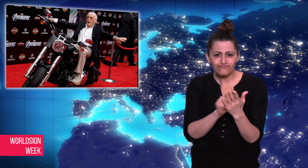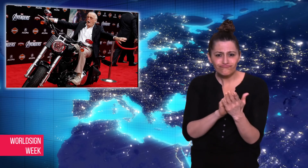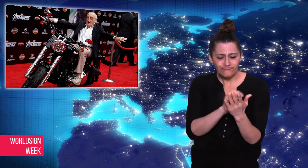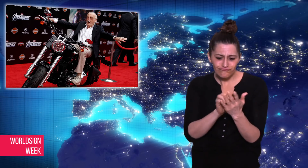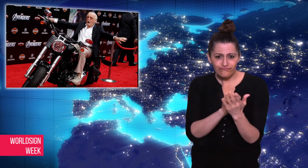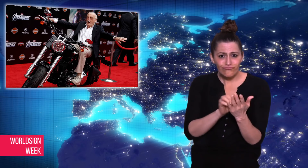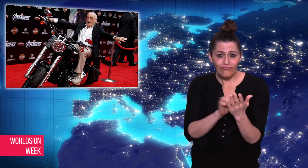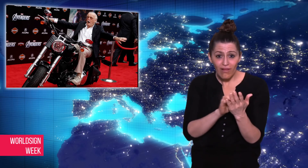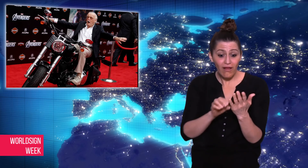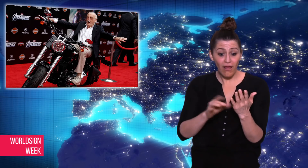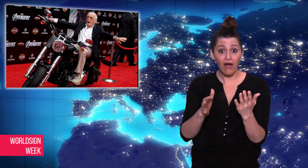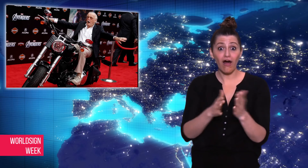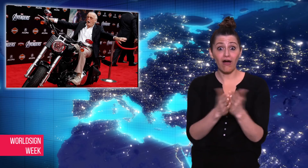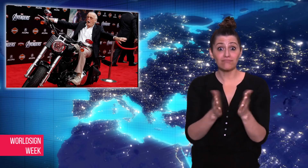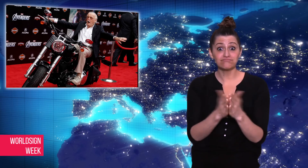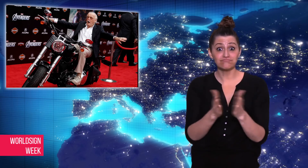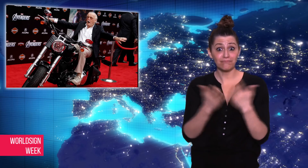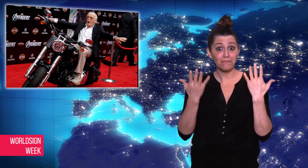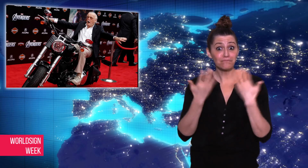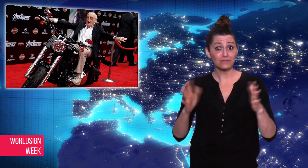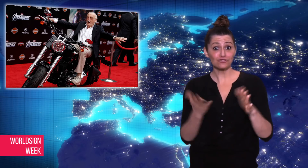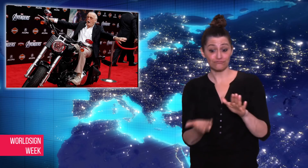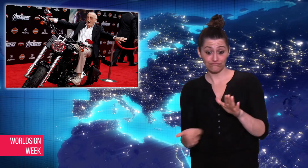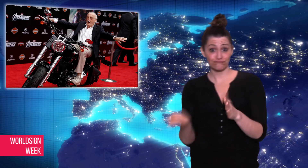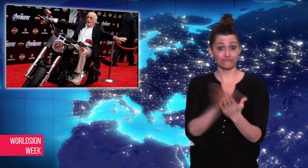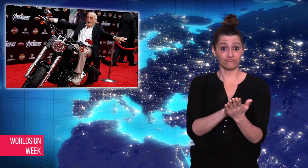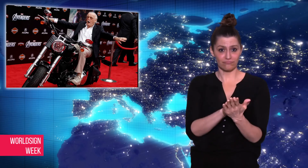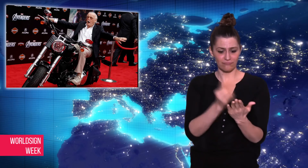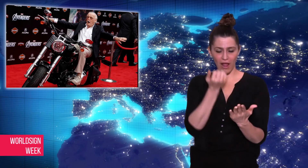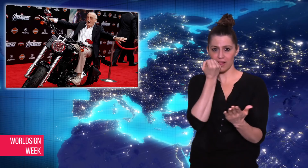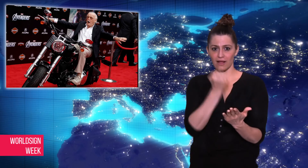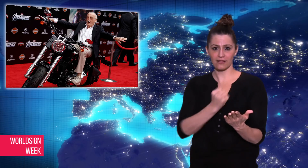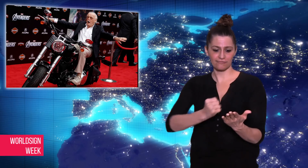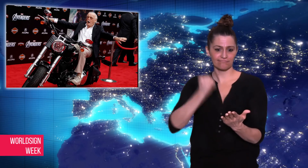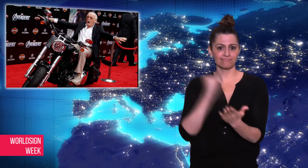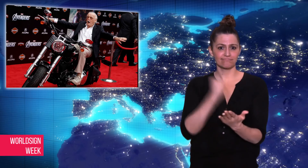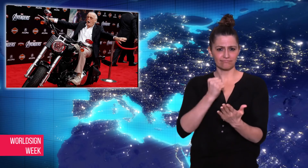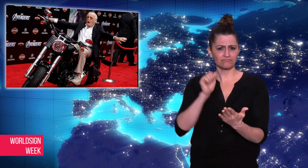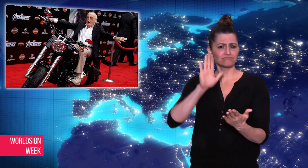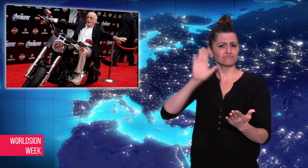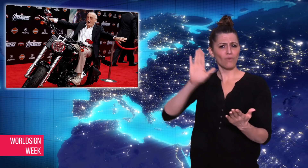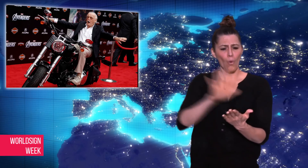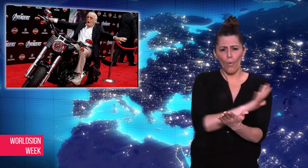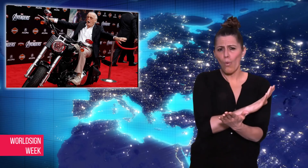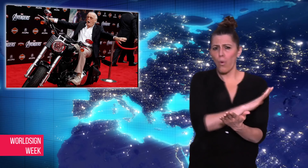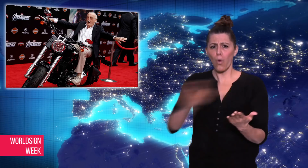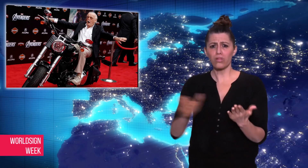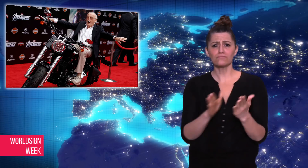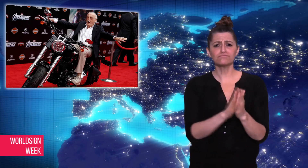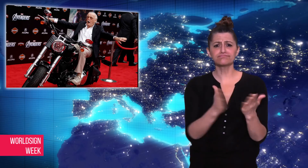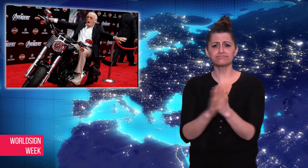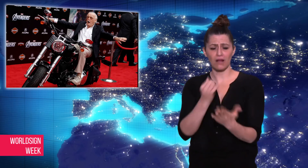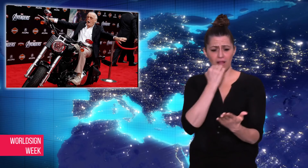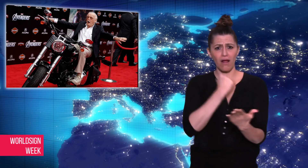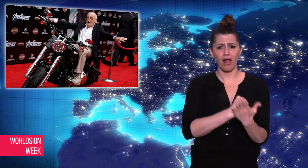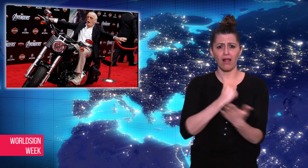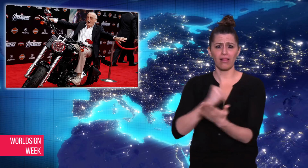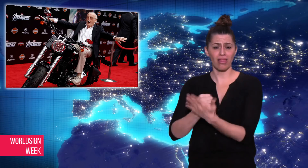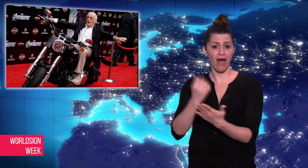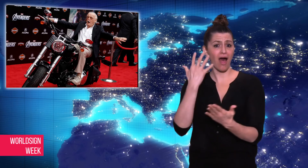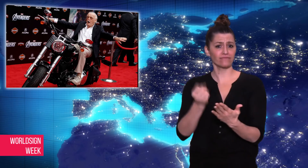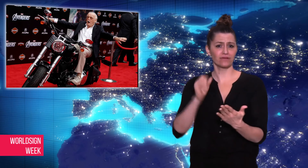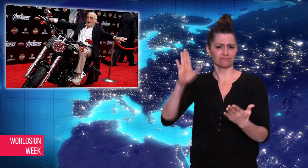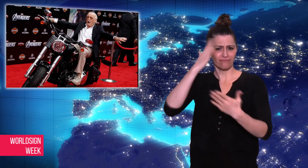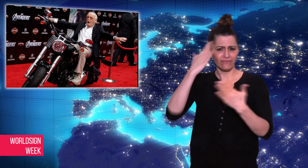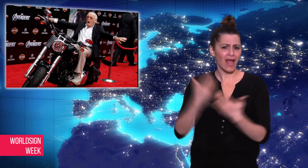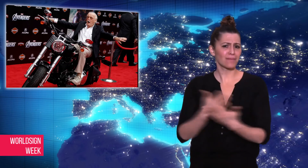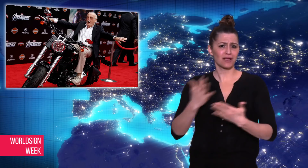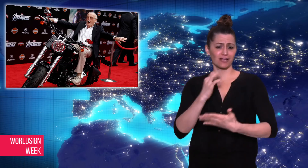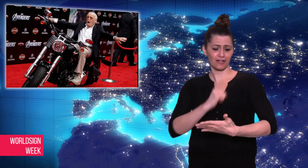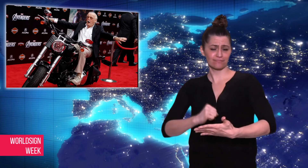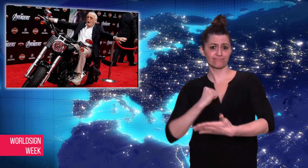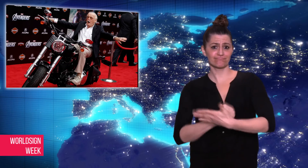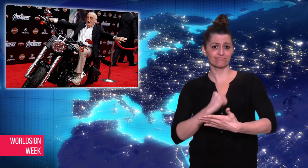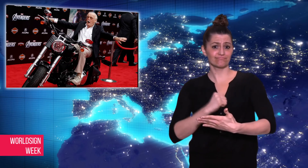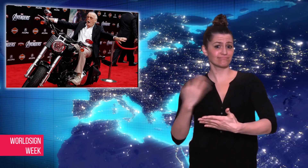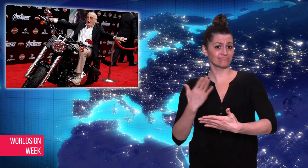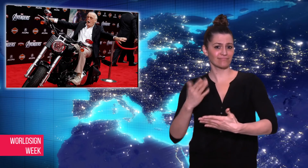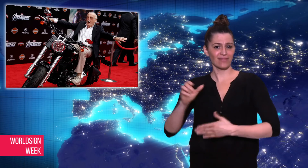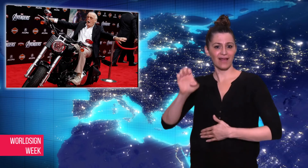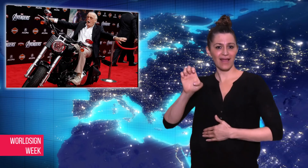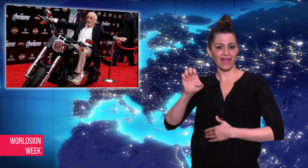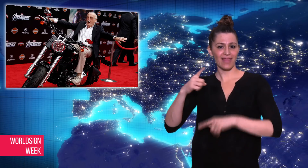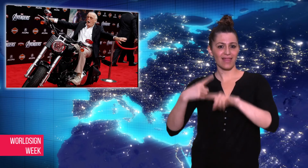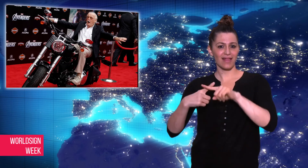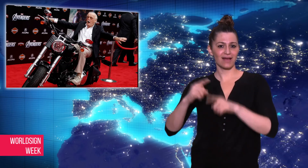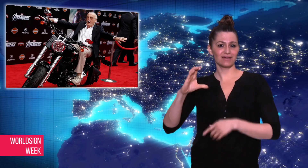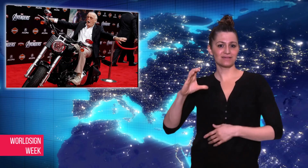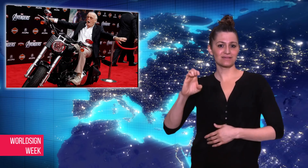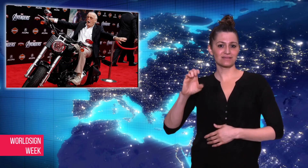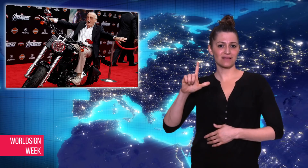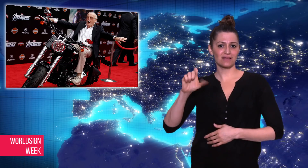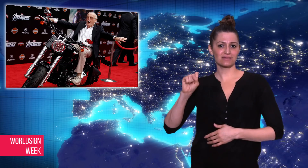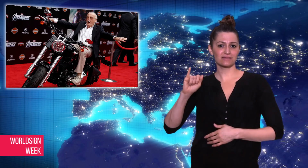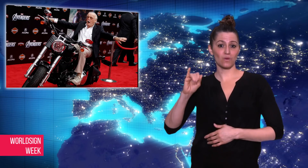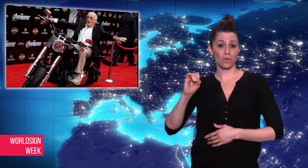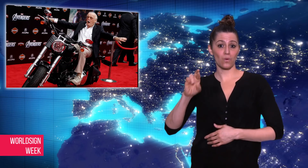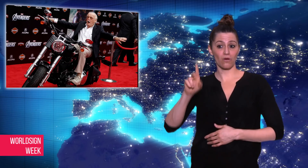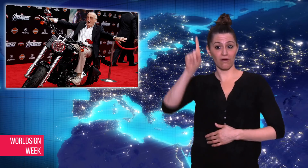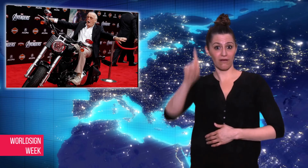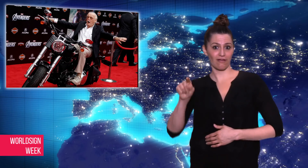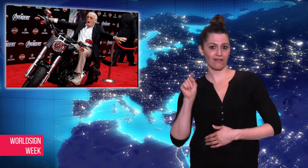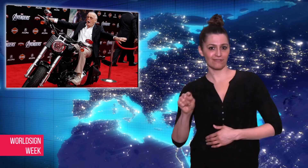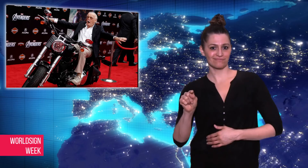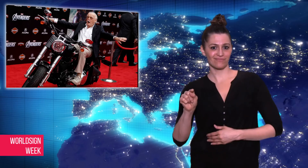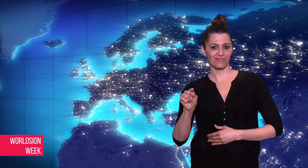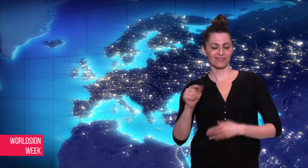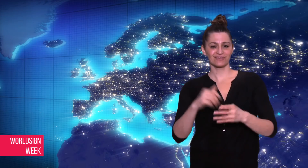Lee always signed off his comic books with his trademark, “Excelsior!”